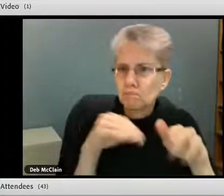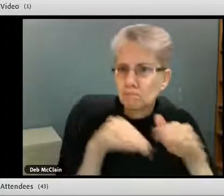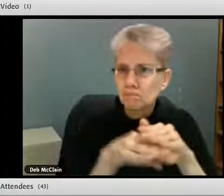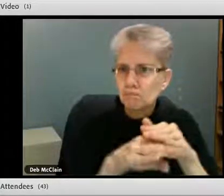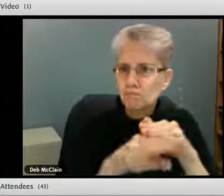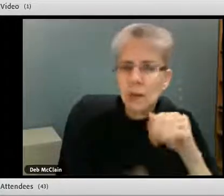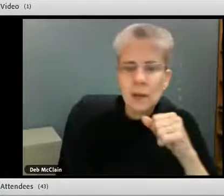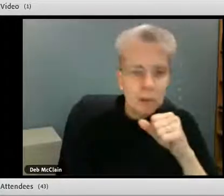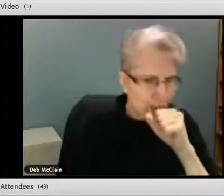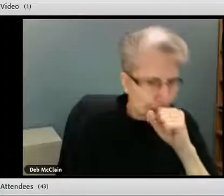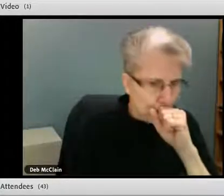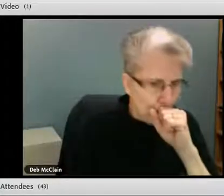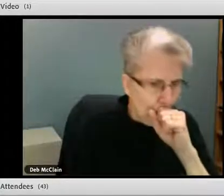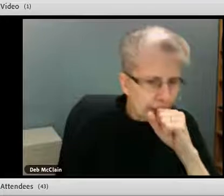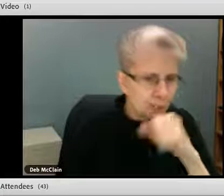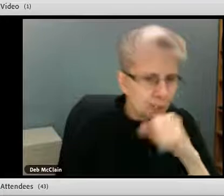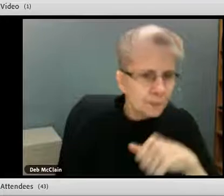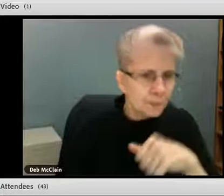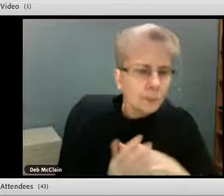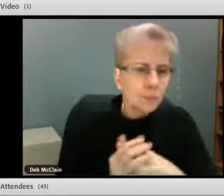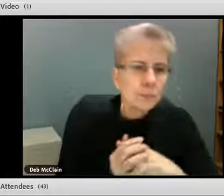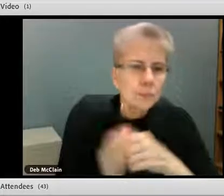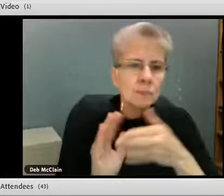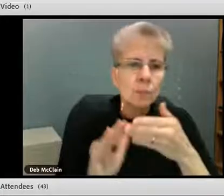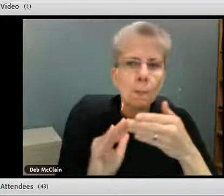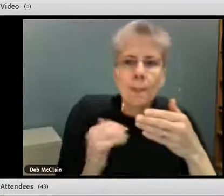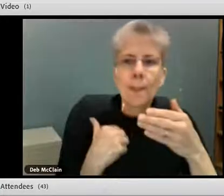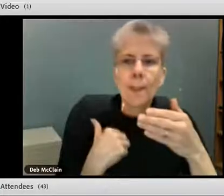I'm pausing for questions. I see stuff coming in.